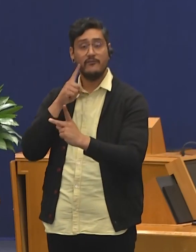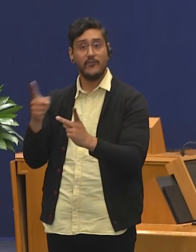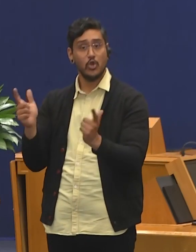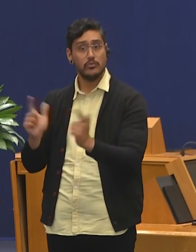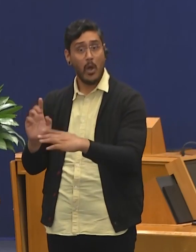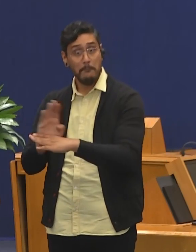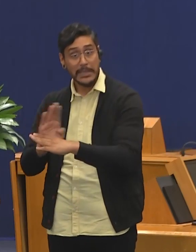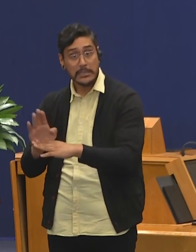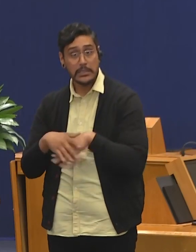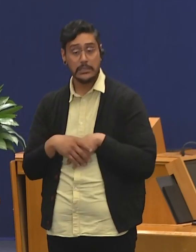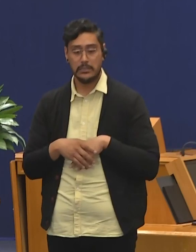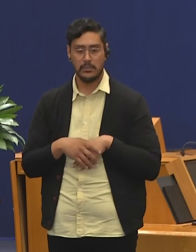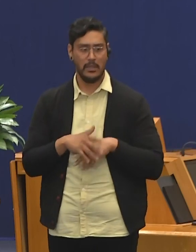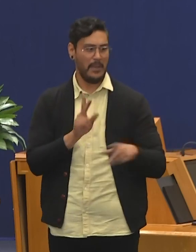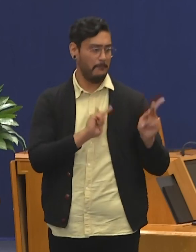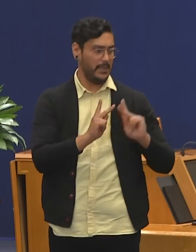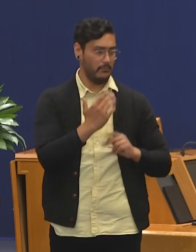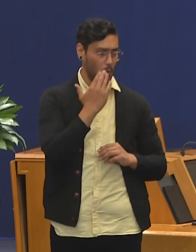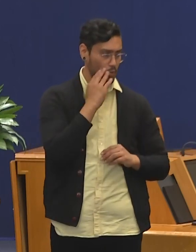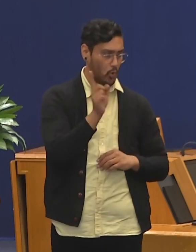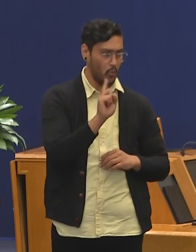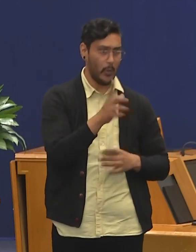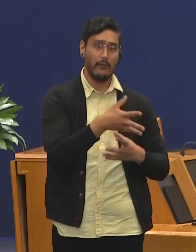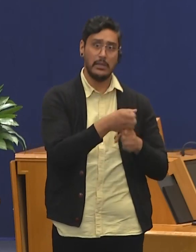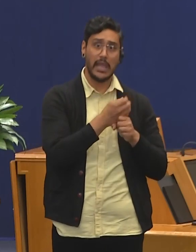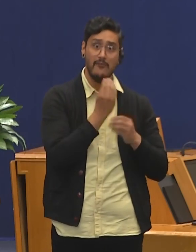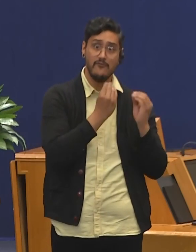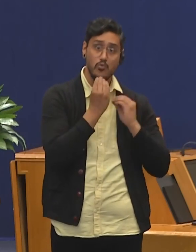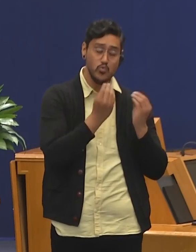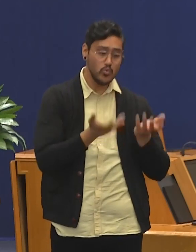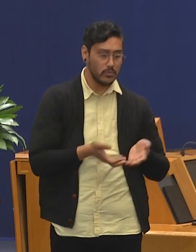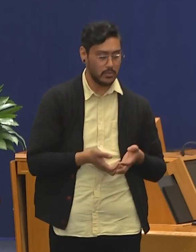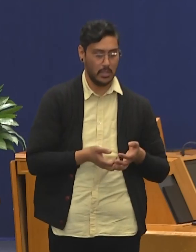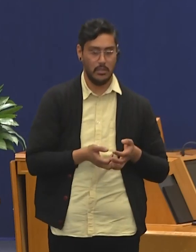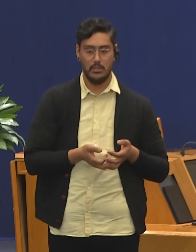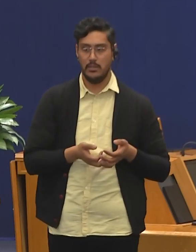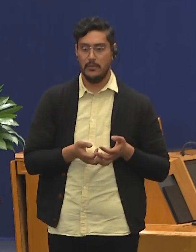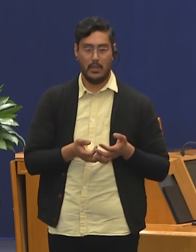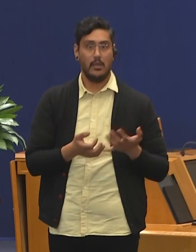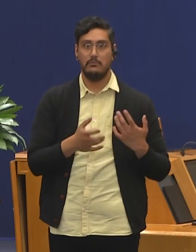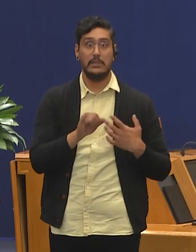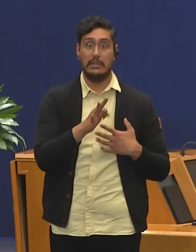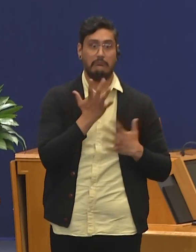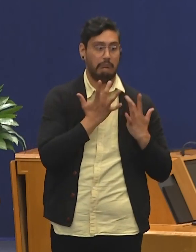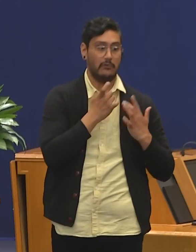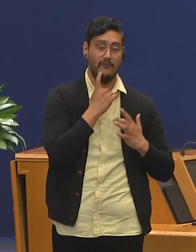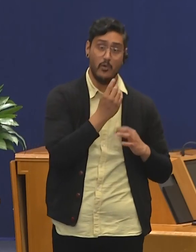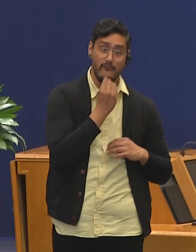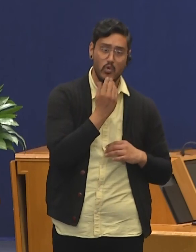ARE PROVIDED, THAT PEOPLE KNOW WHERE TO GET APPROPRIATE FOOD